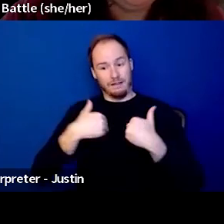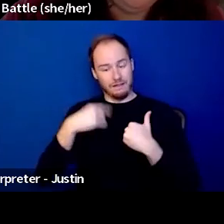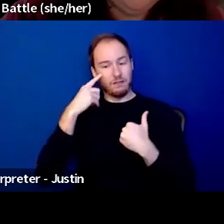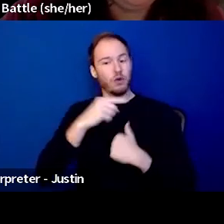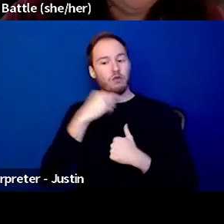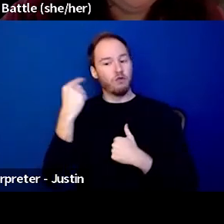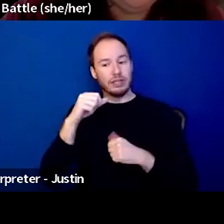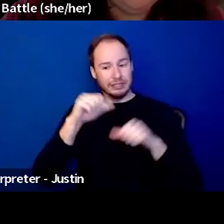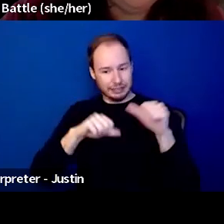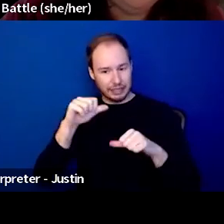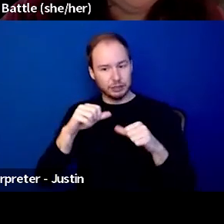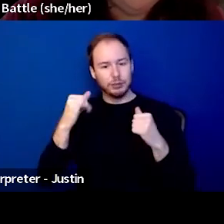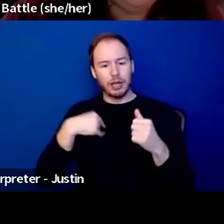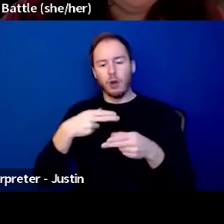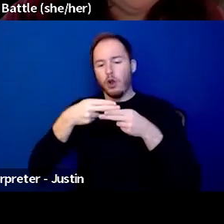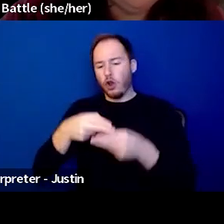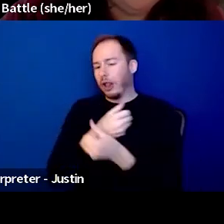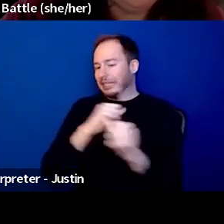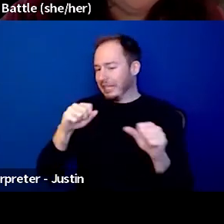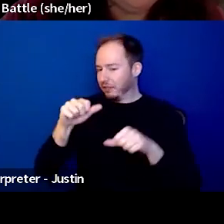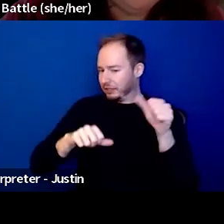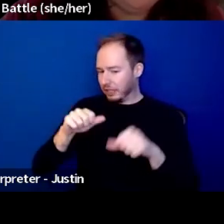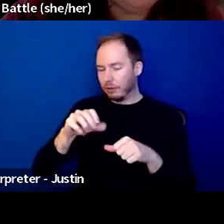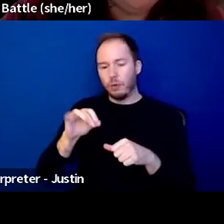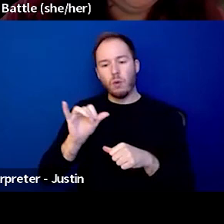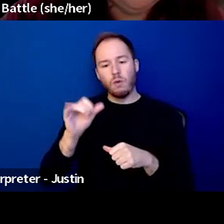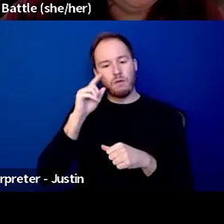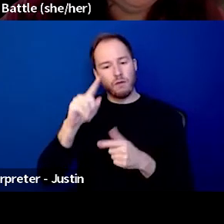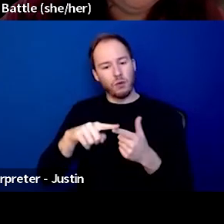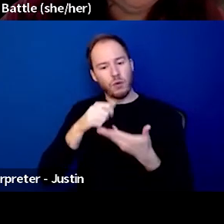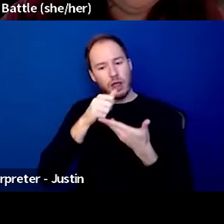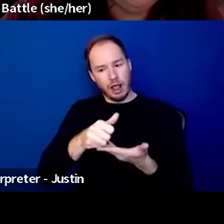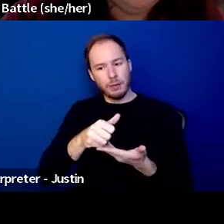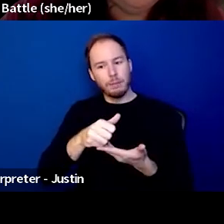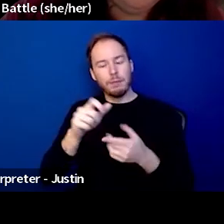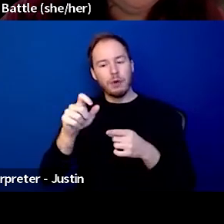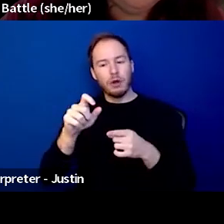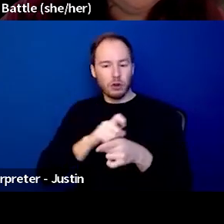and now, we're calling safety assessment, and also for helping callers at imminent risk of suicide.